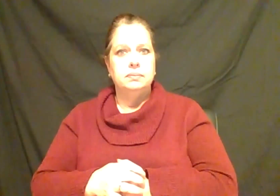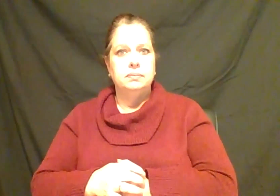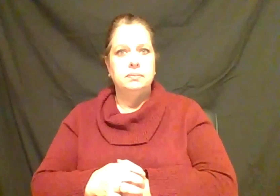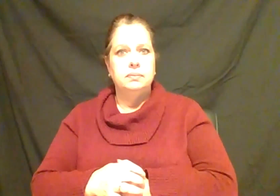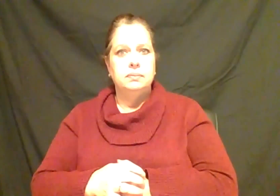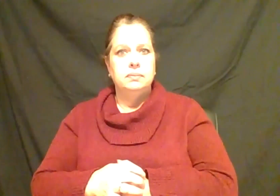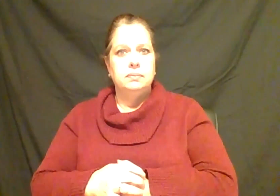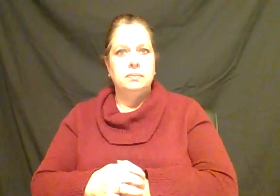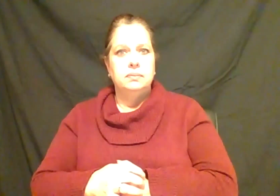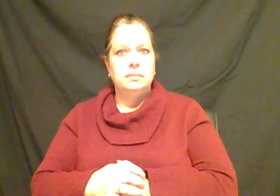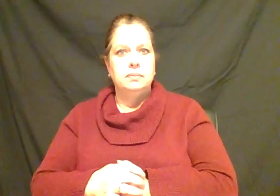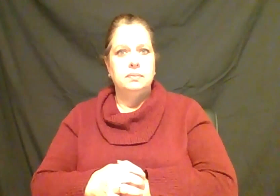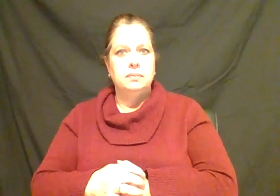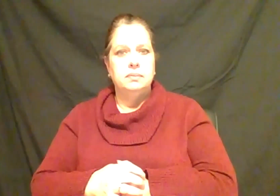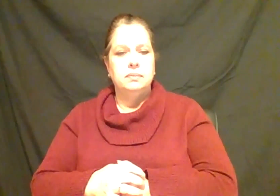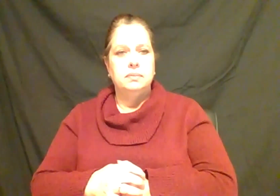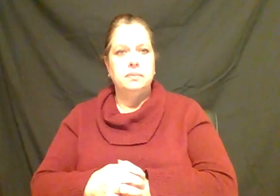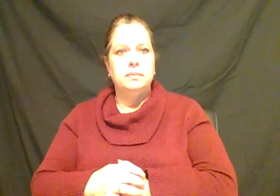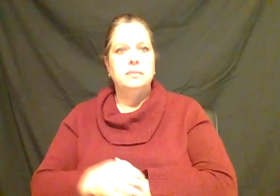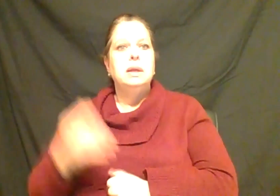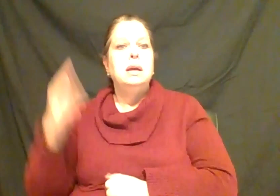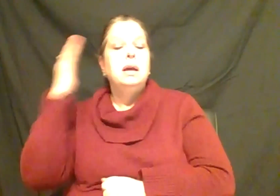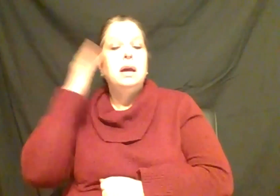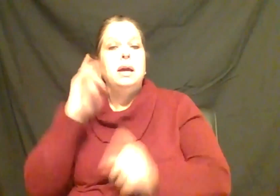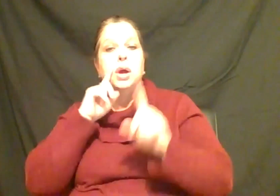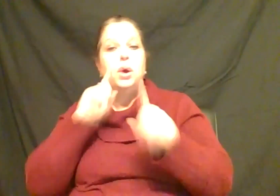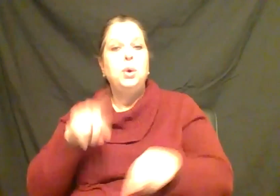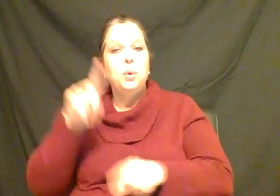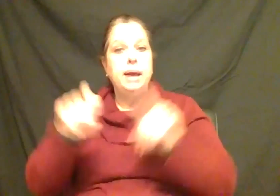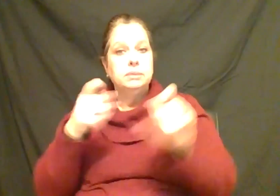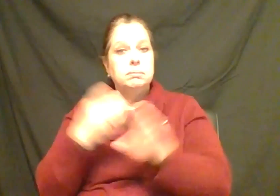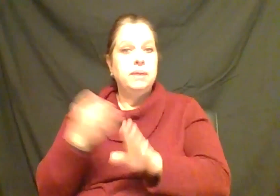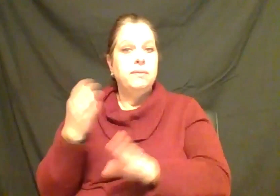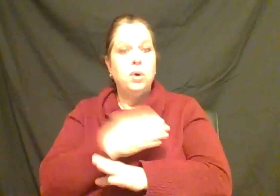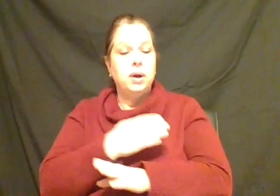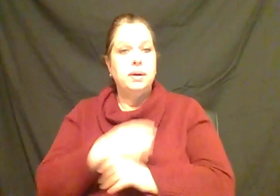um mr jamison i know you answered this question before but just kind of reinforce it because we